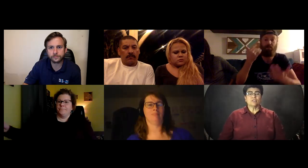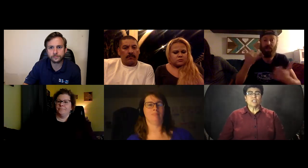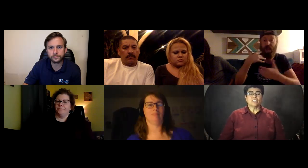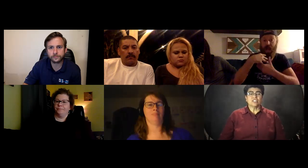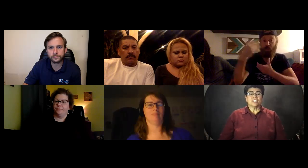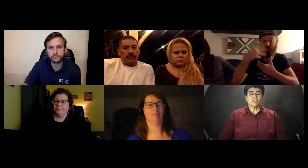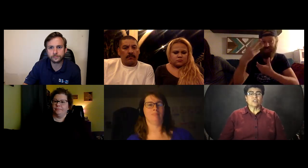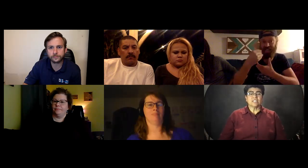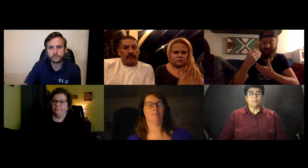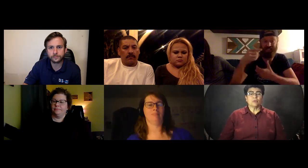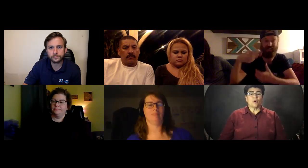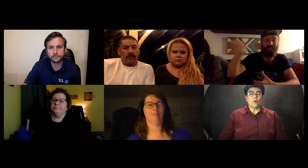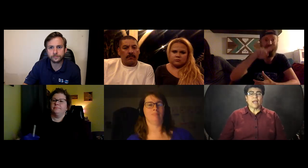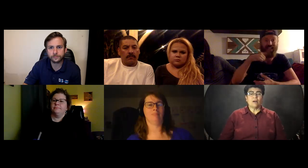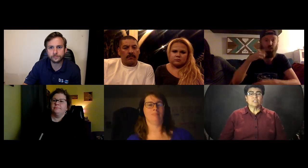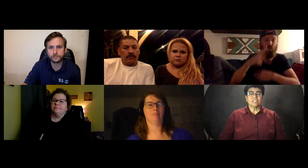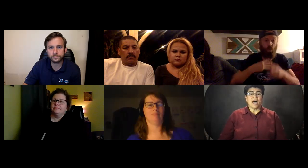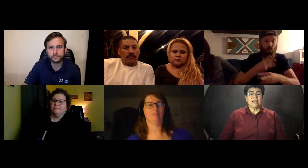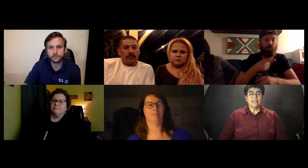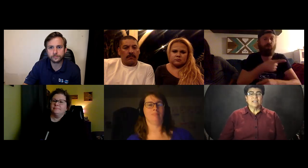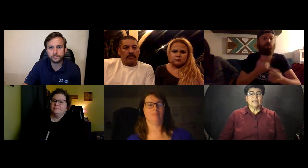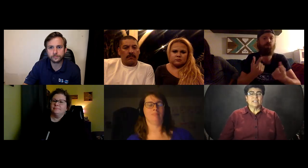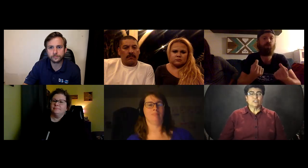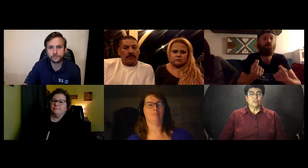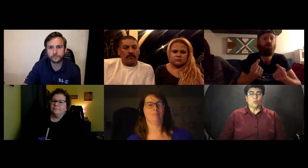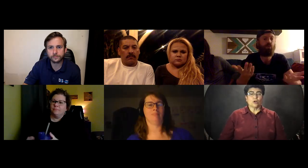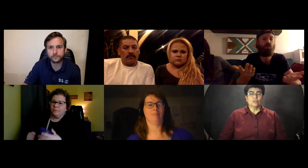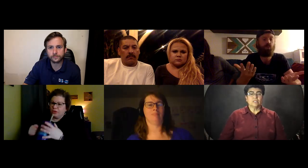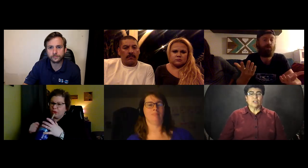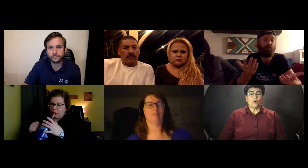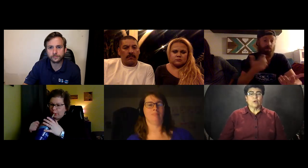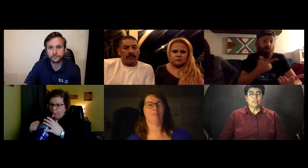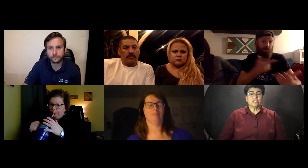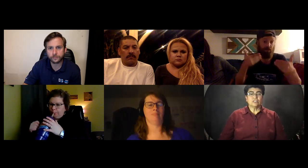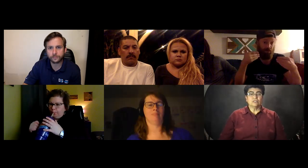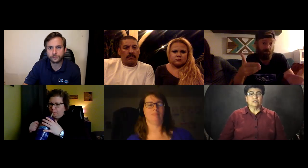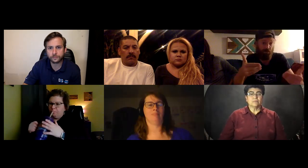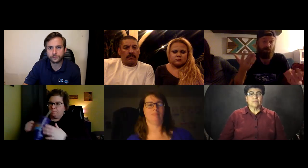challenges for example going outside into the world and knowing